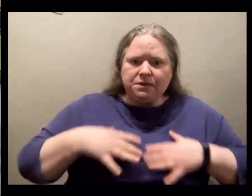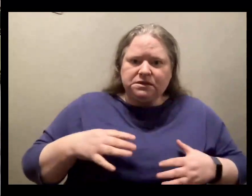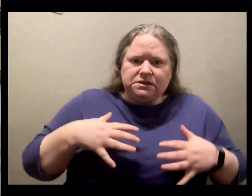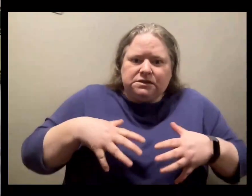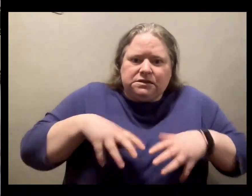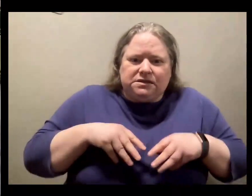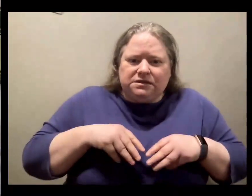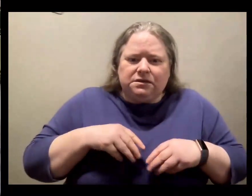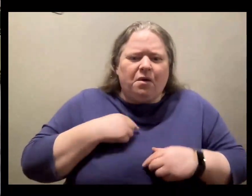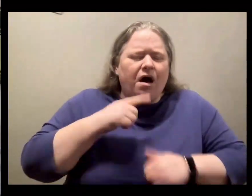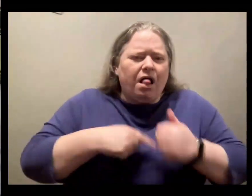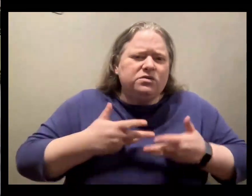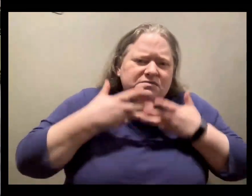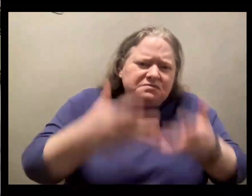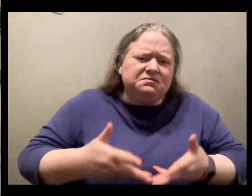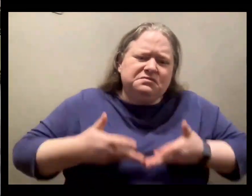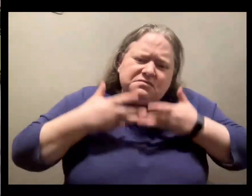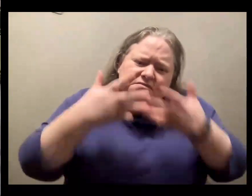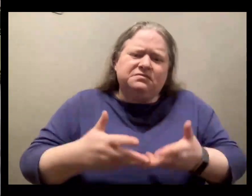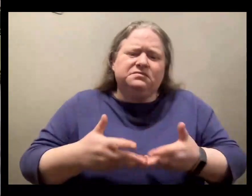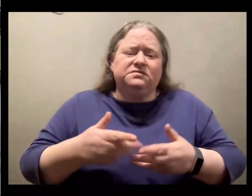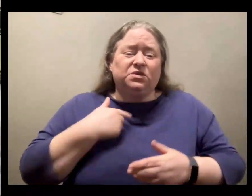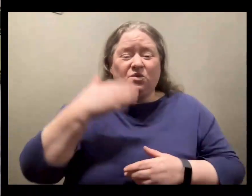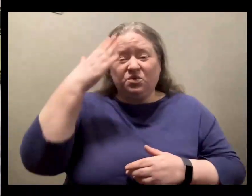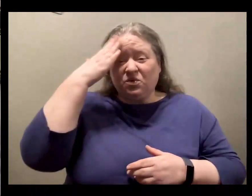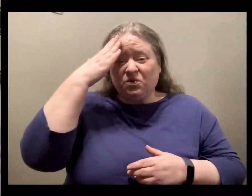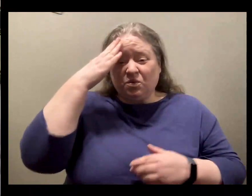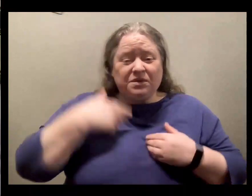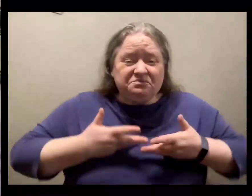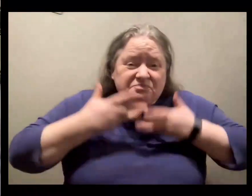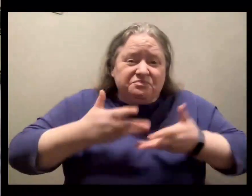I’m always puking - so I knew I’d be puking again.